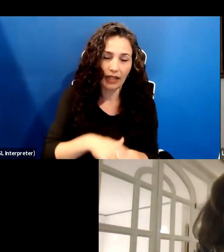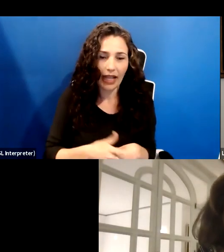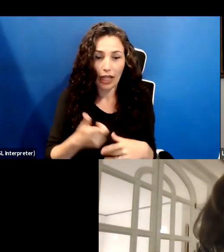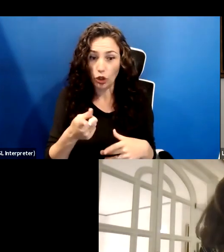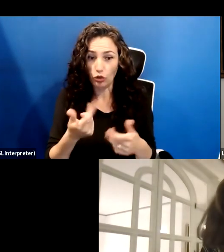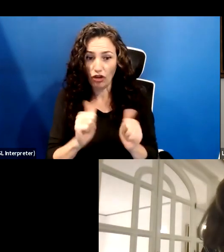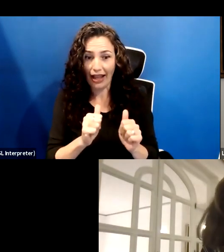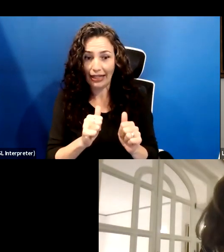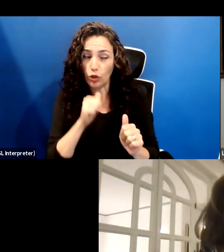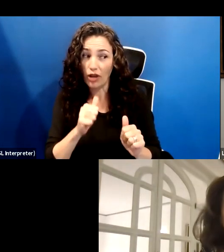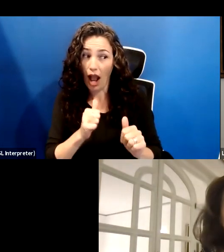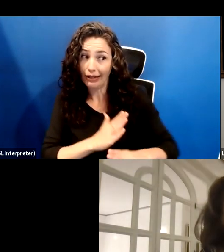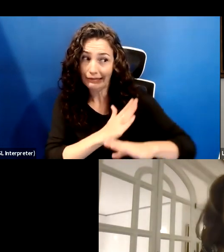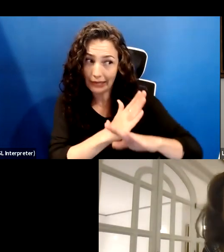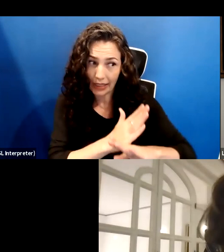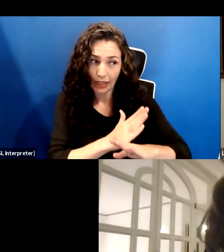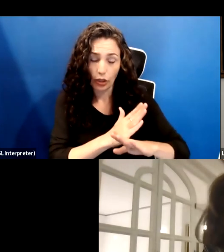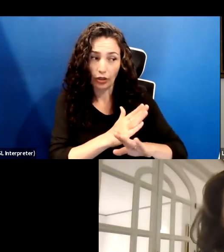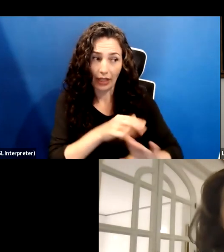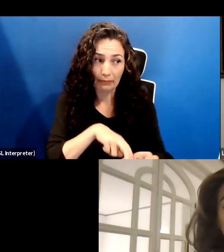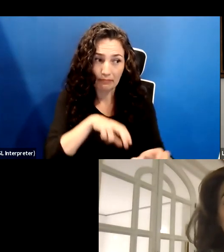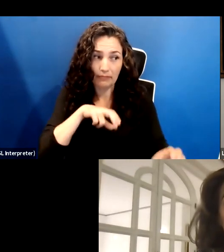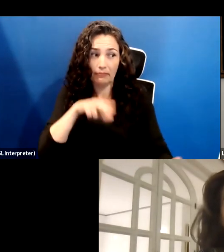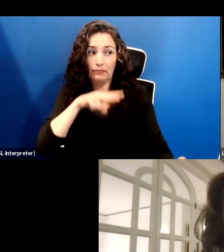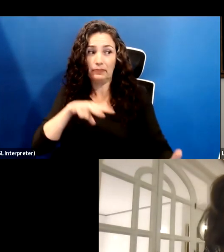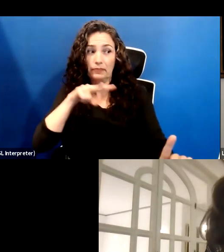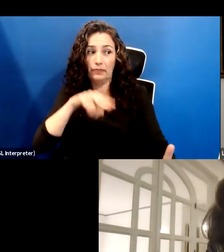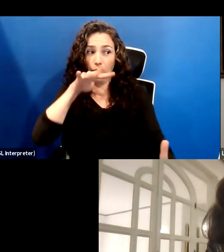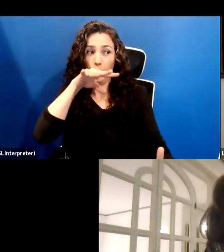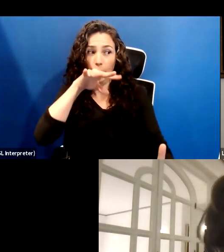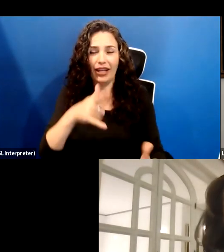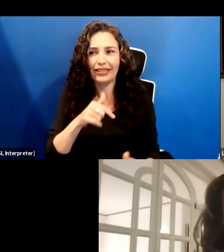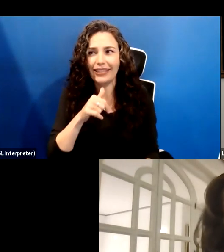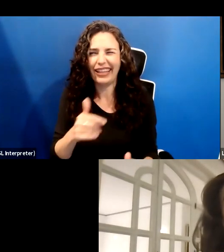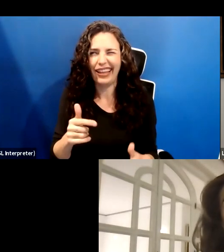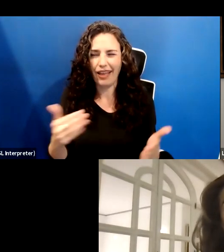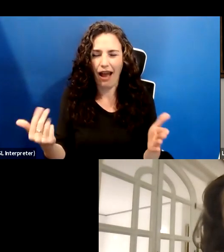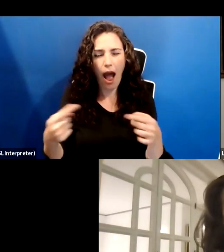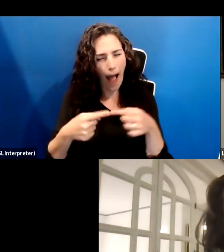as much as possible. You kind of do the anti-directing thing, which is trying not to ask too many questions